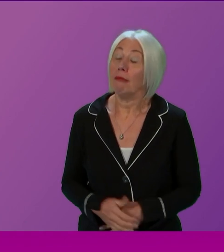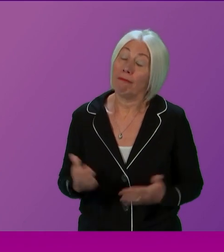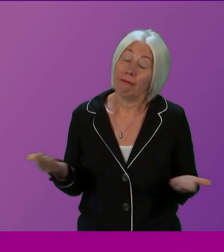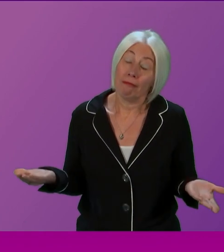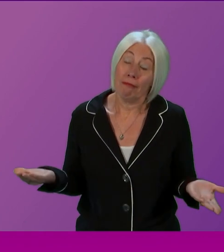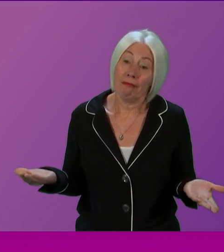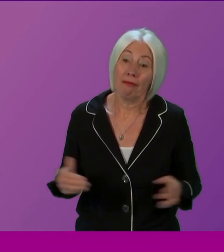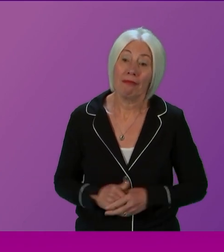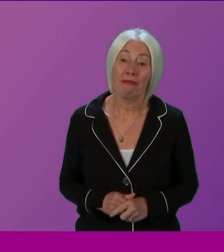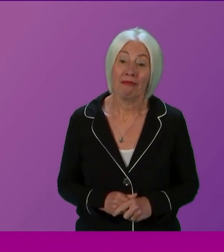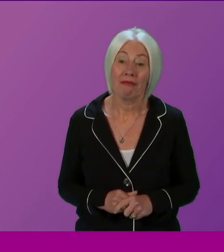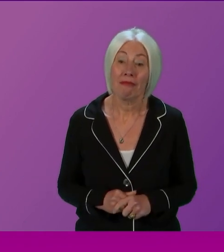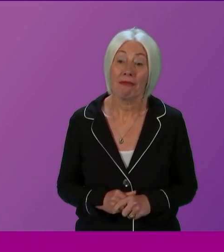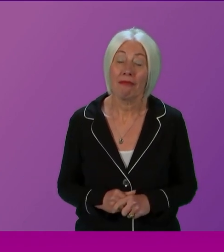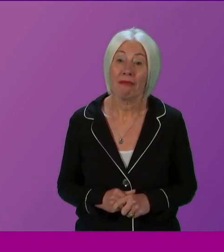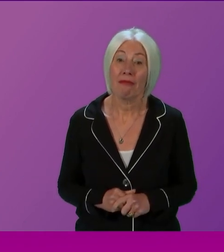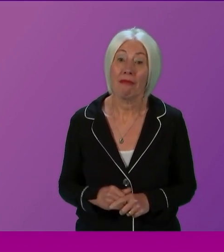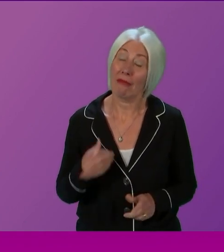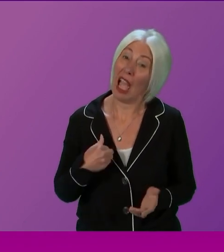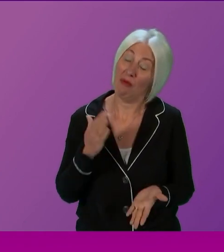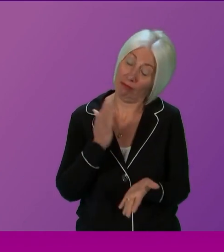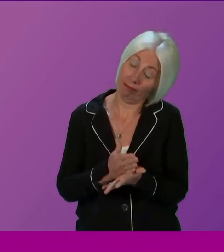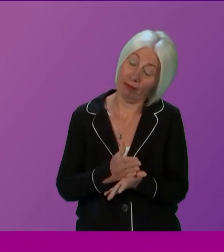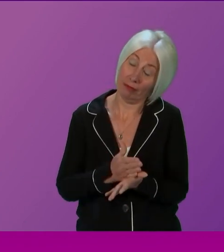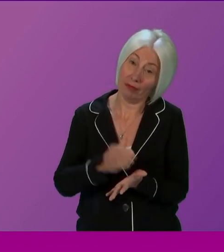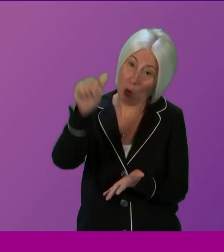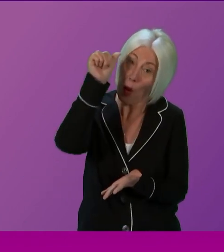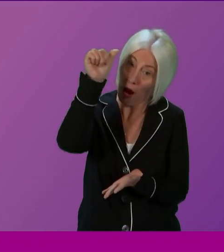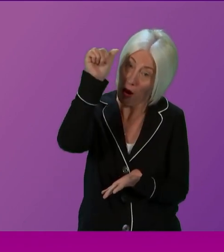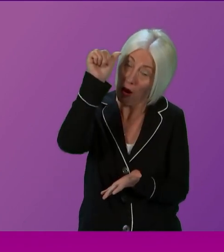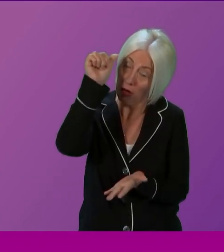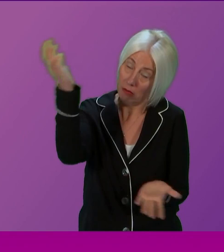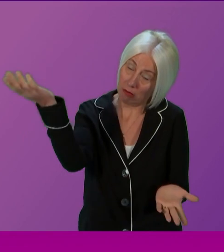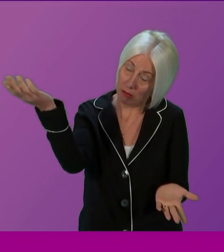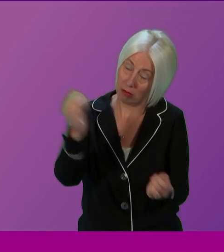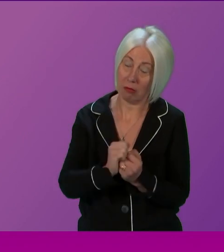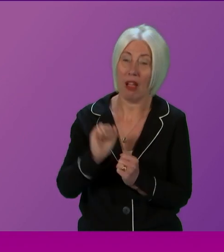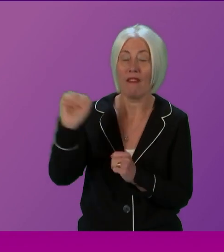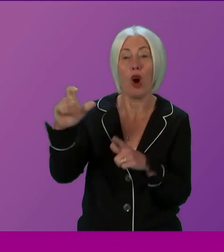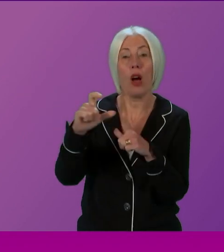I am very aware that, for Douglas Ross,